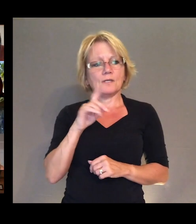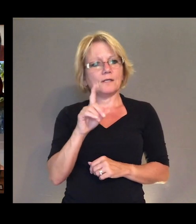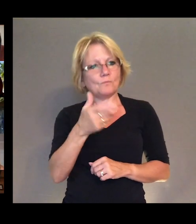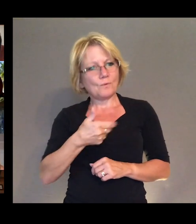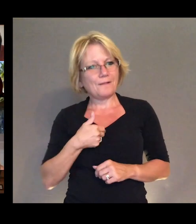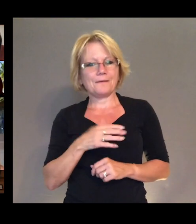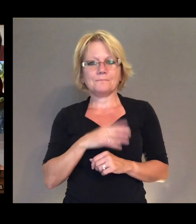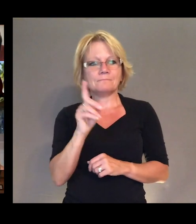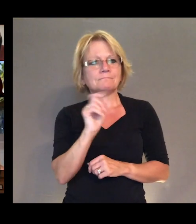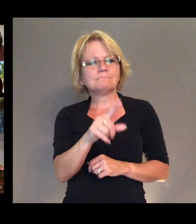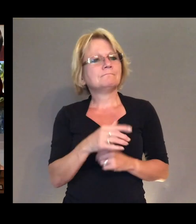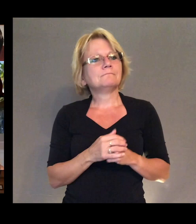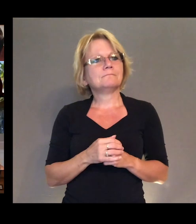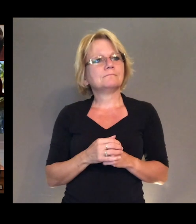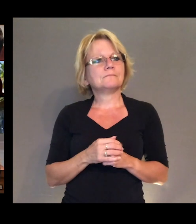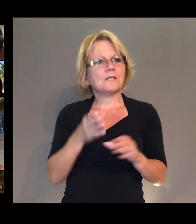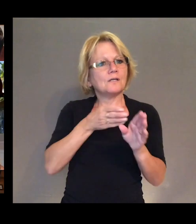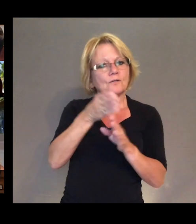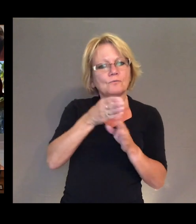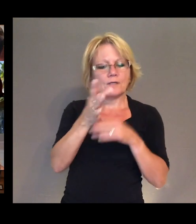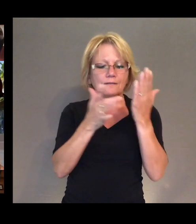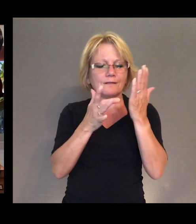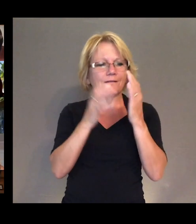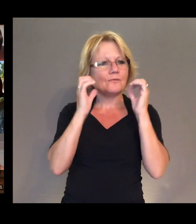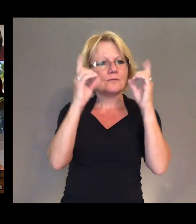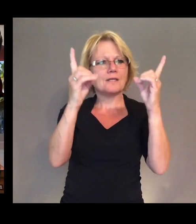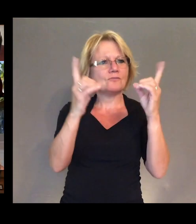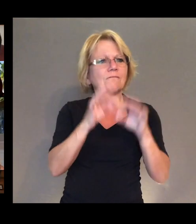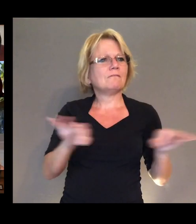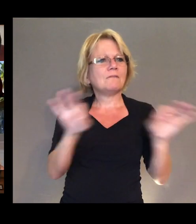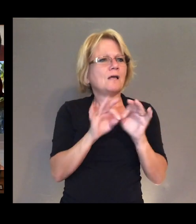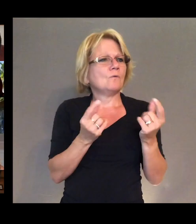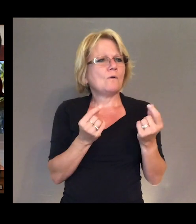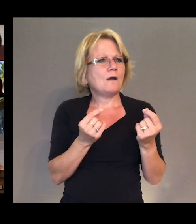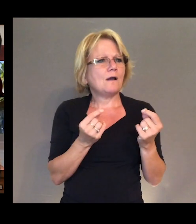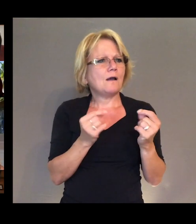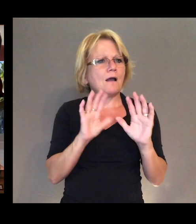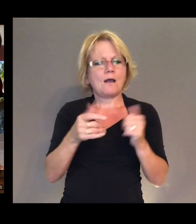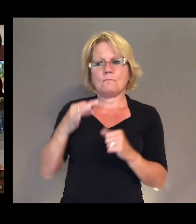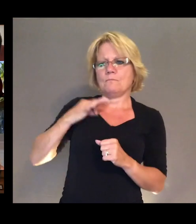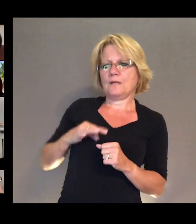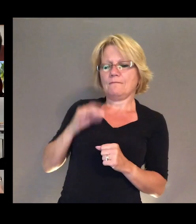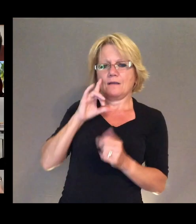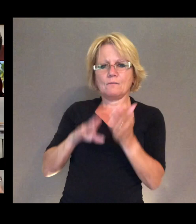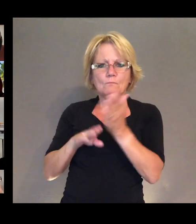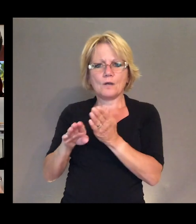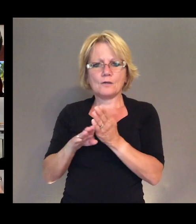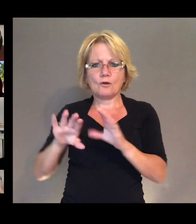what is the value of career technical education and how can it benefit minoritized groups?